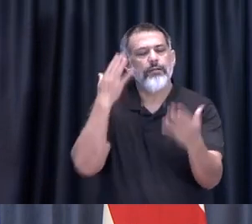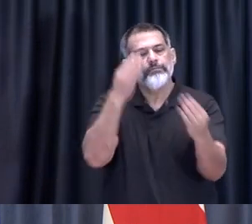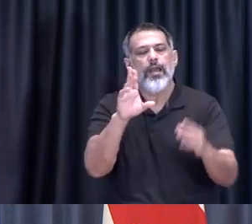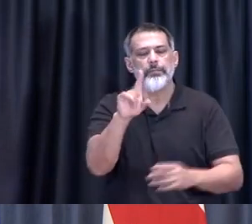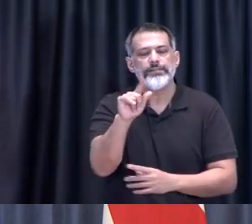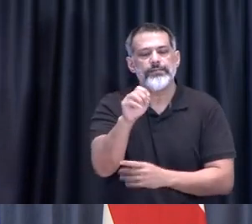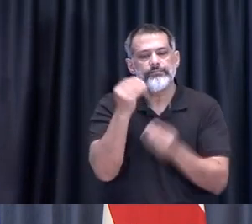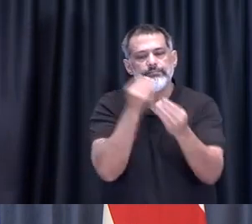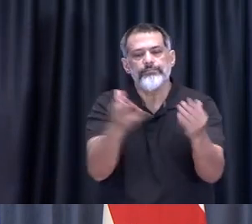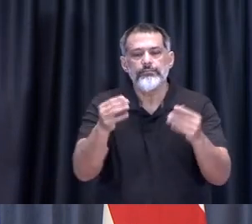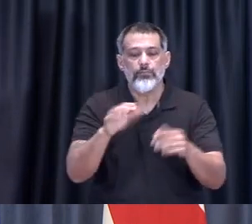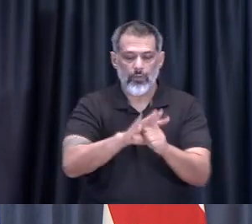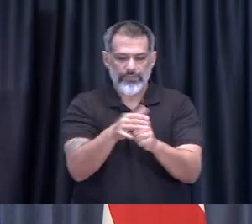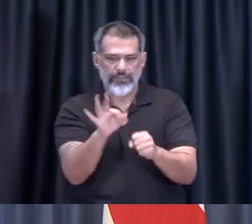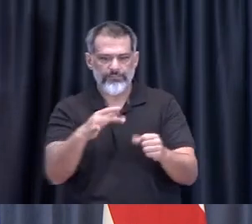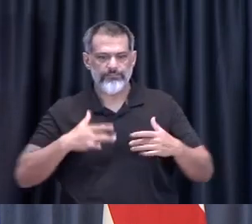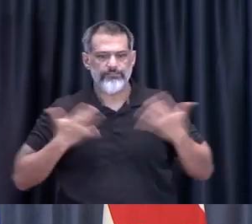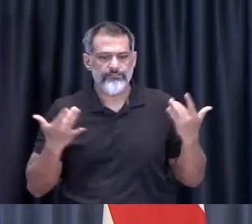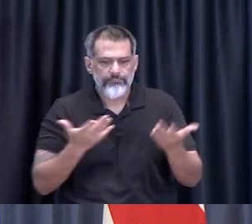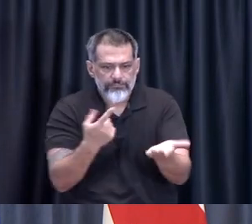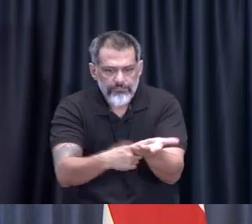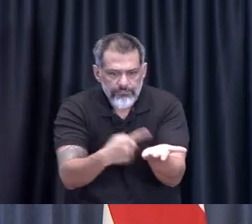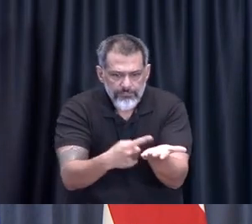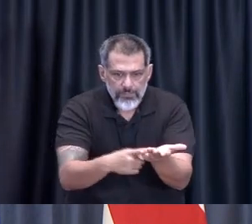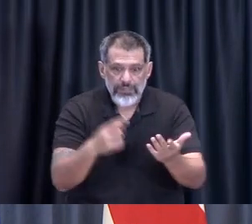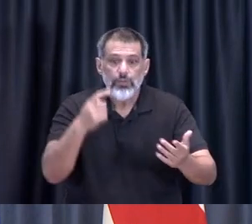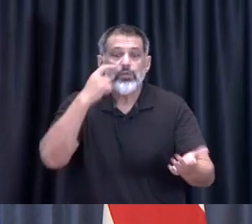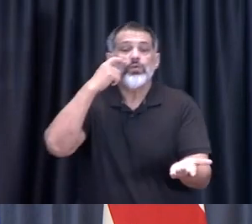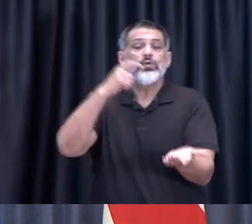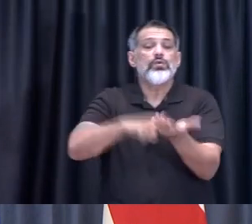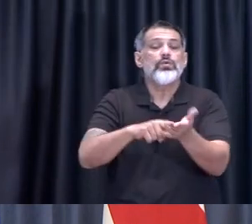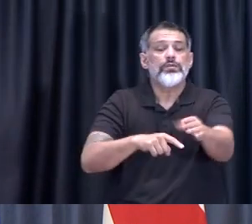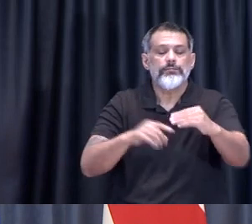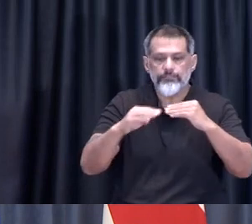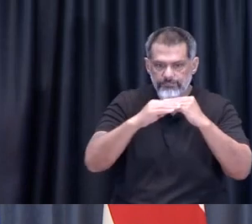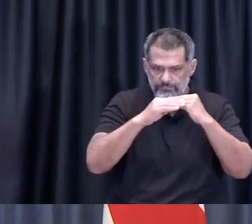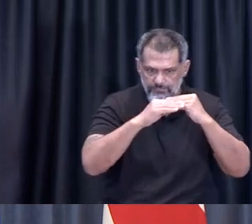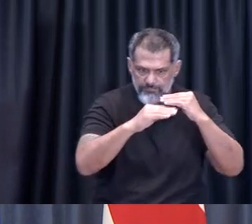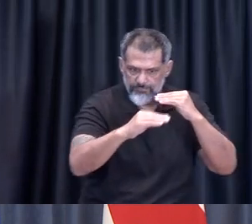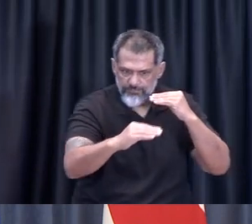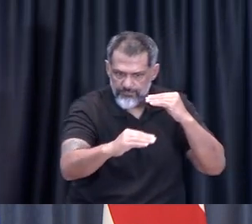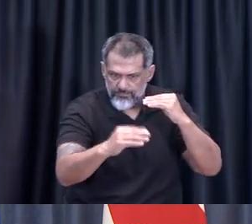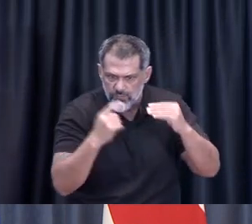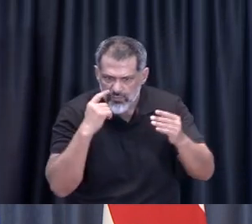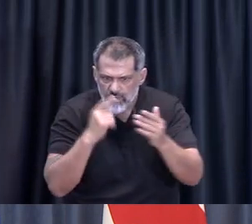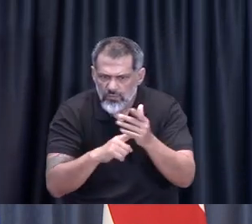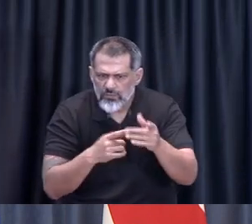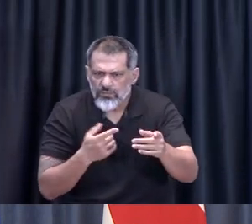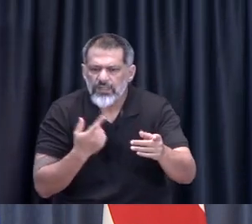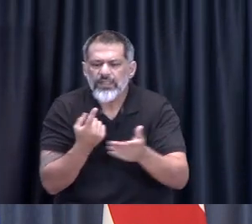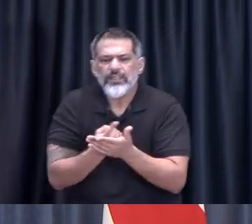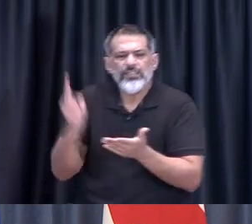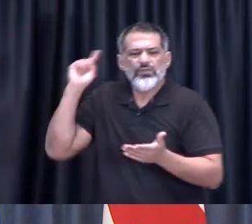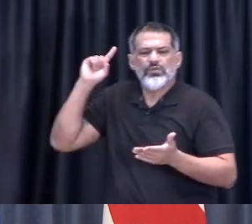Are we still seeing a flattening or any change with wastewater? I think we're might care about that this week.